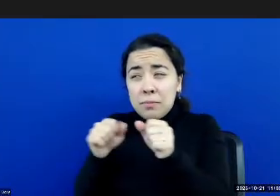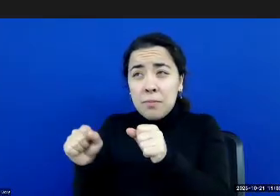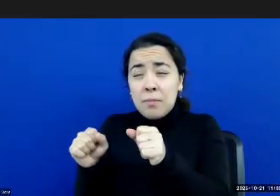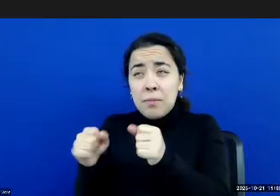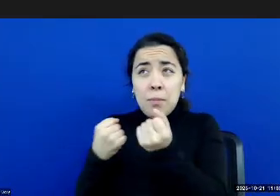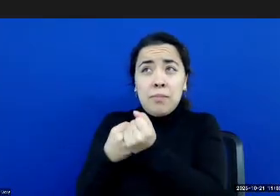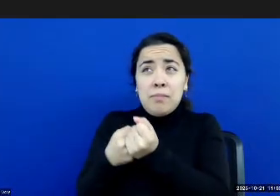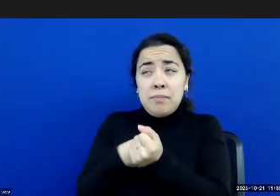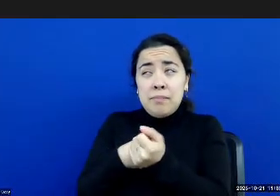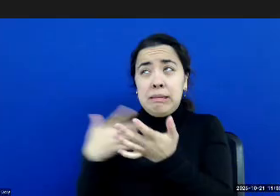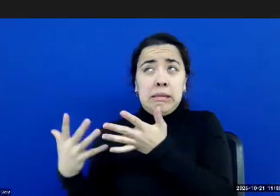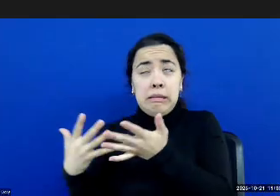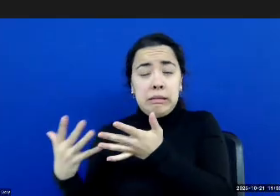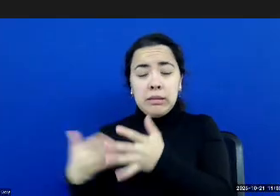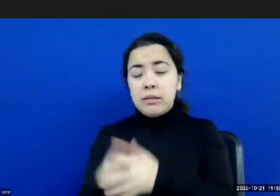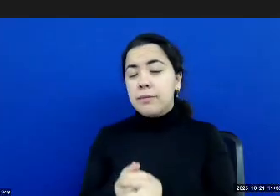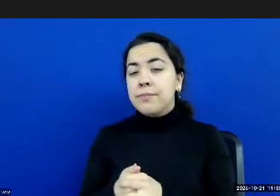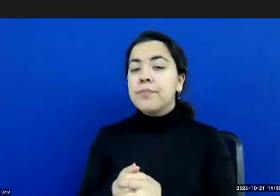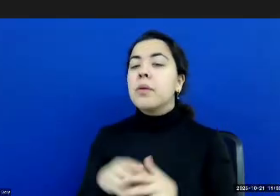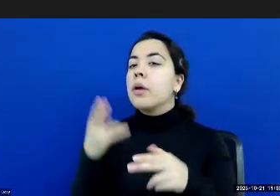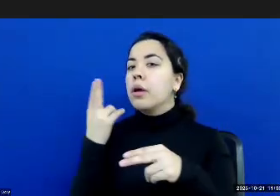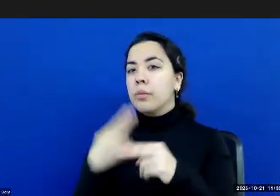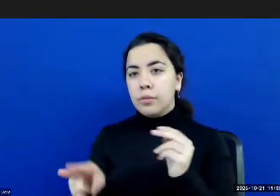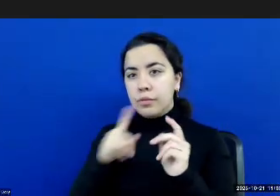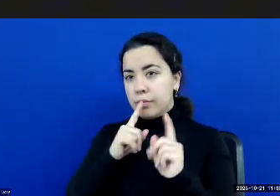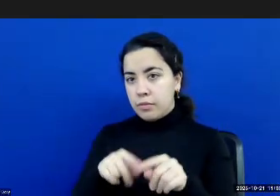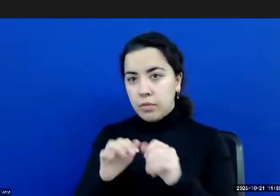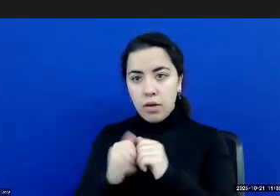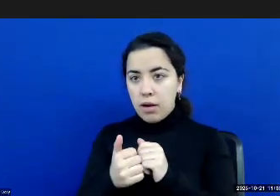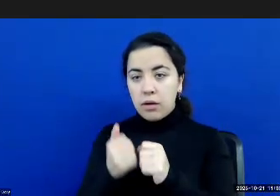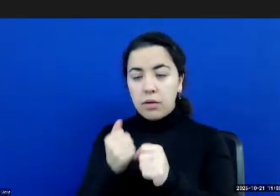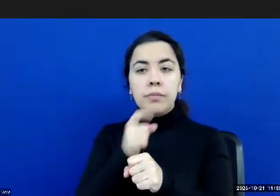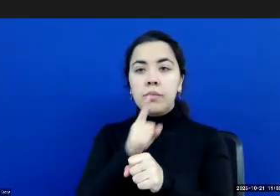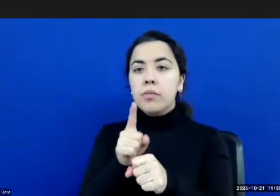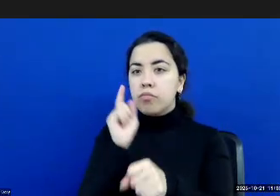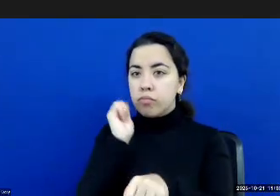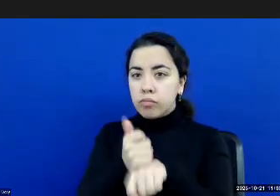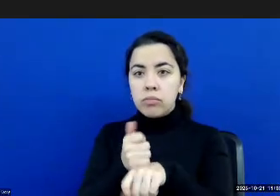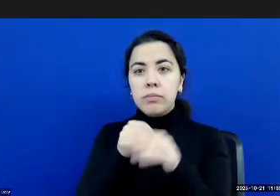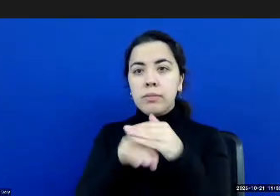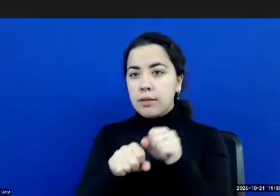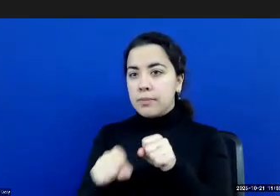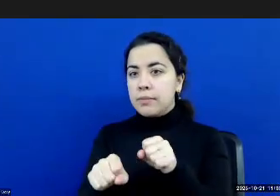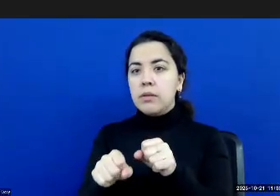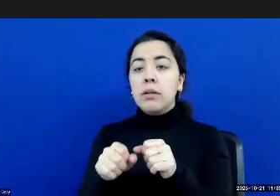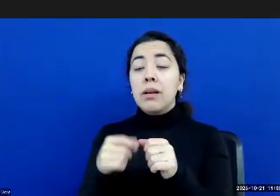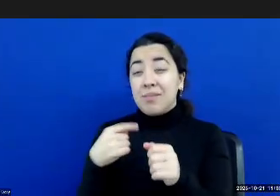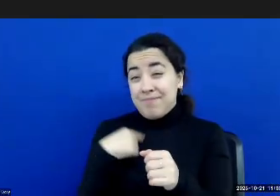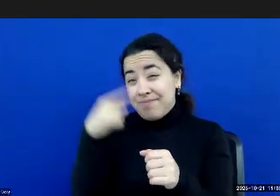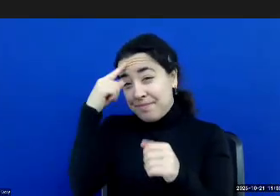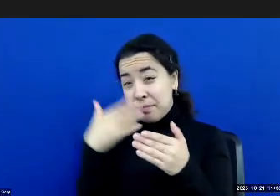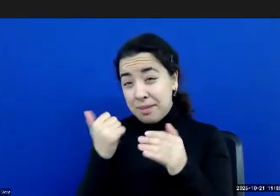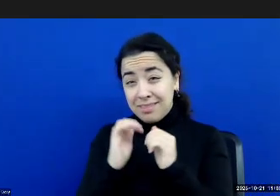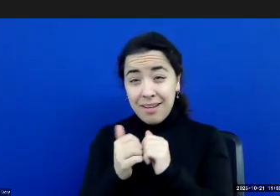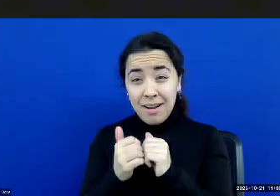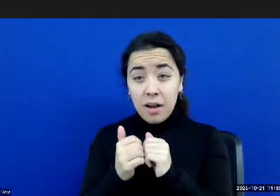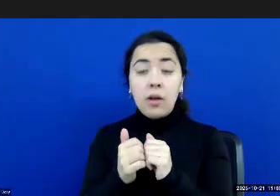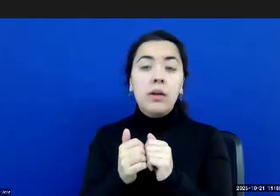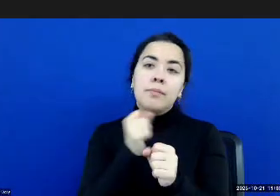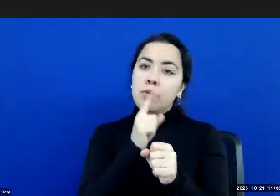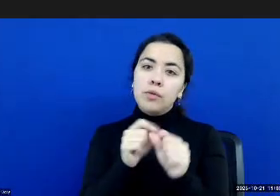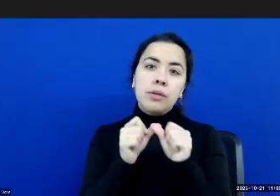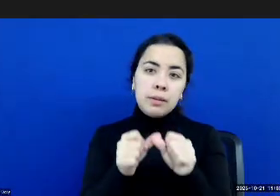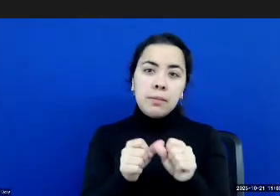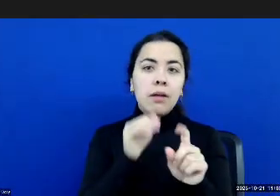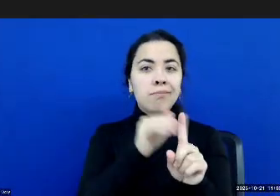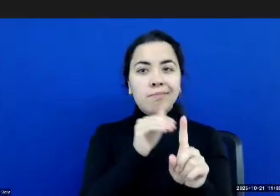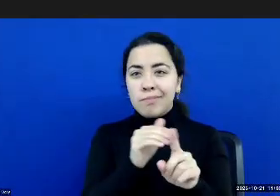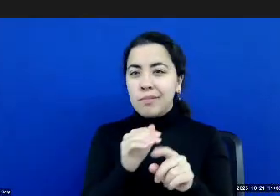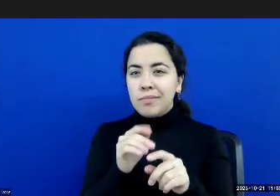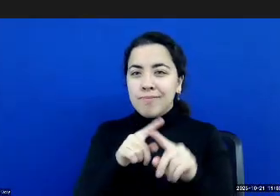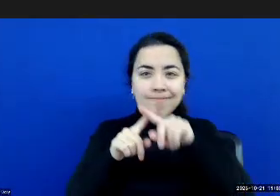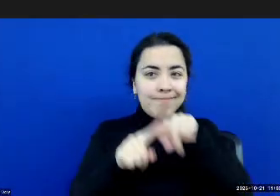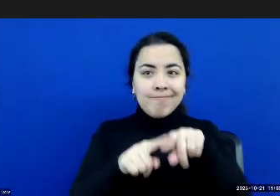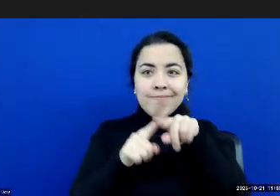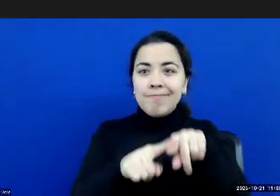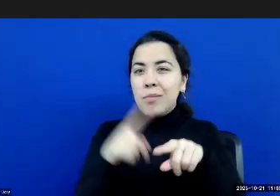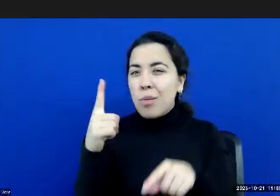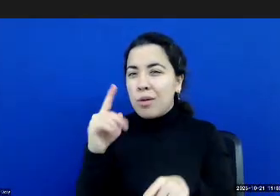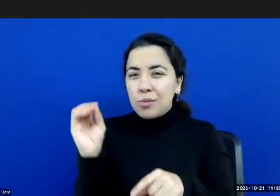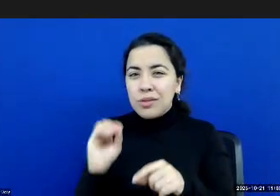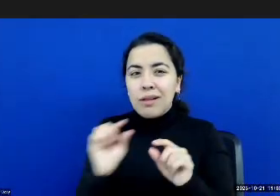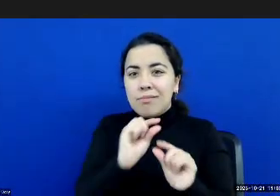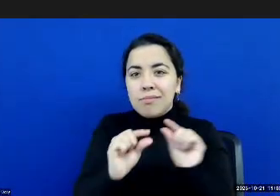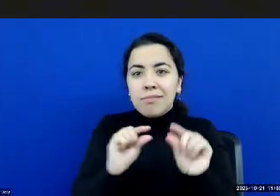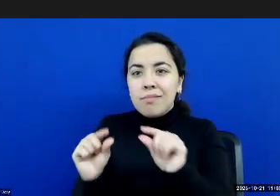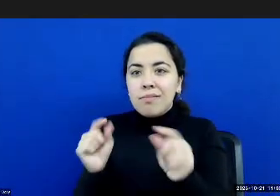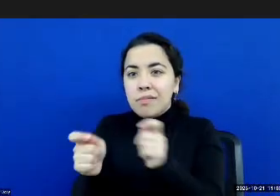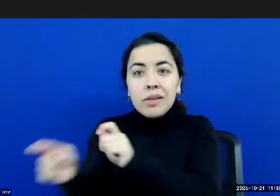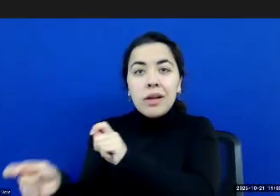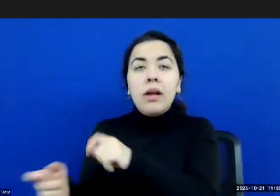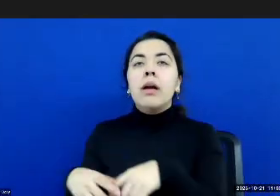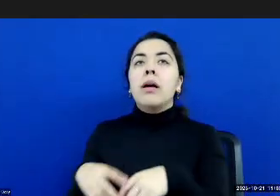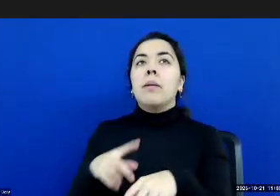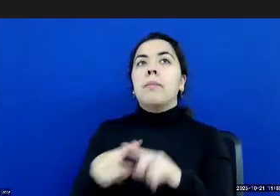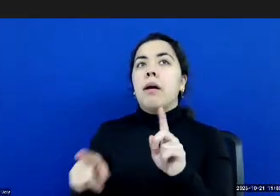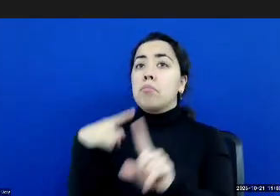Kathleen DeForest: can, in my favor. Alright, brief answer to how we can enforce accessibility. I think the best way to do it is to just keep pounding on the 1%, and keep encouraging